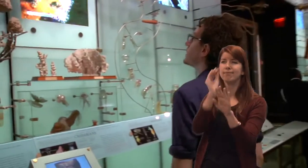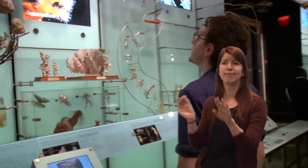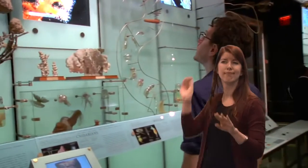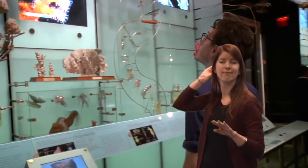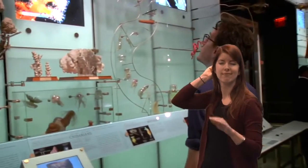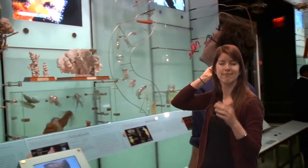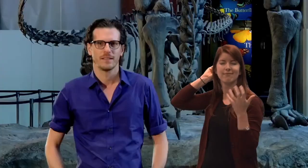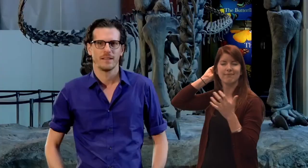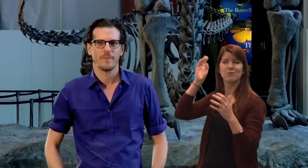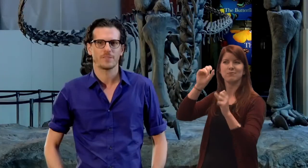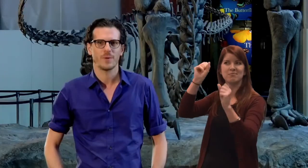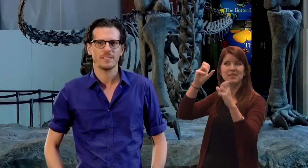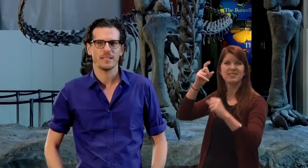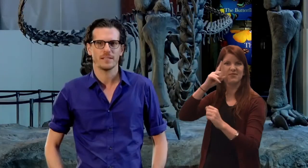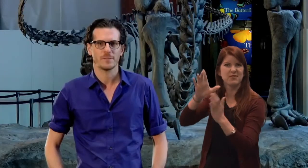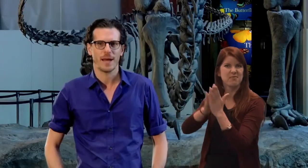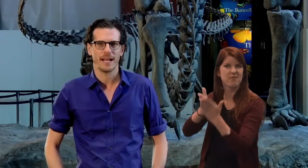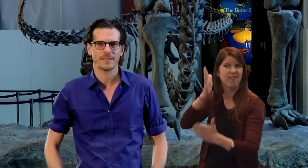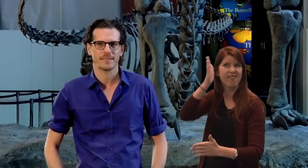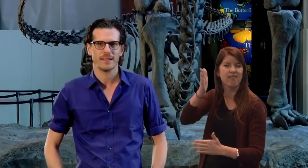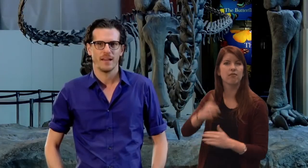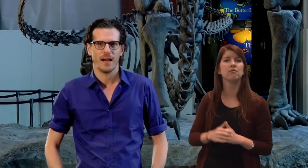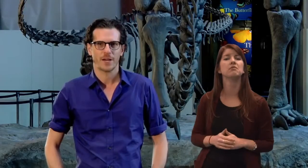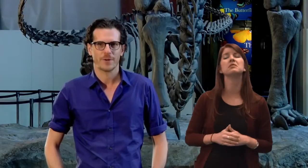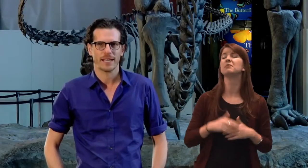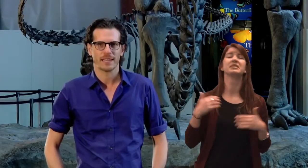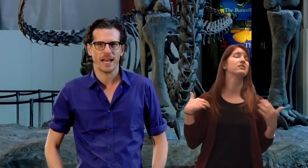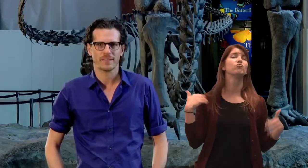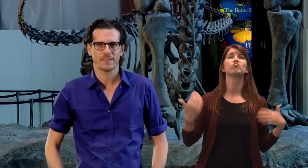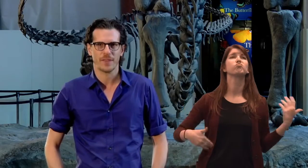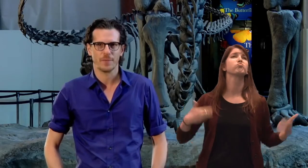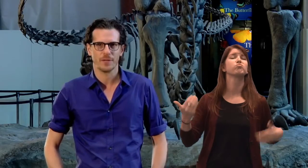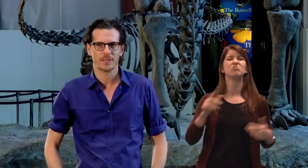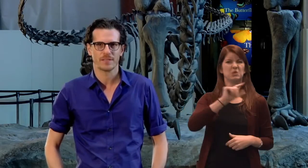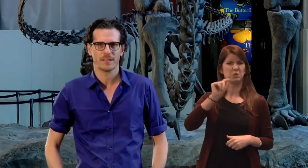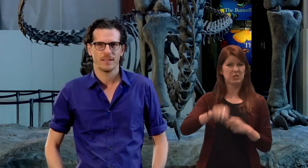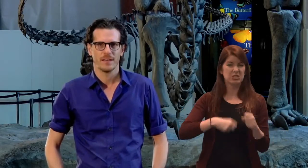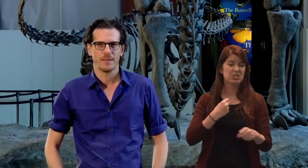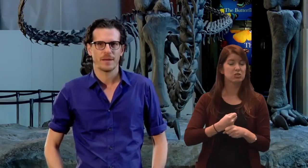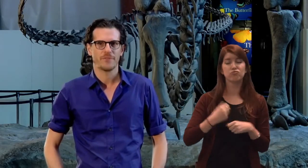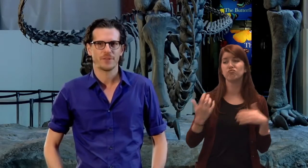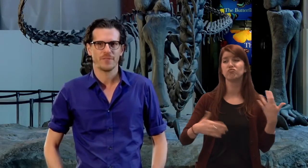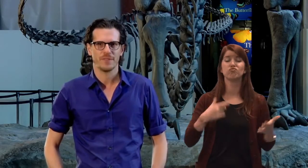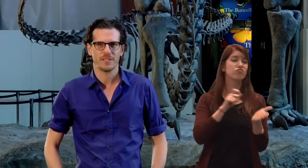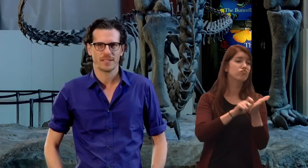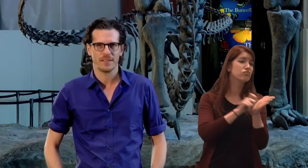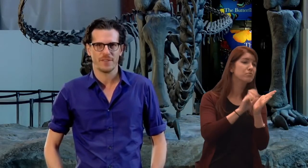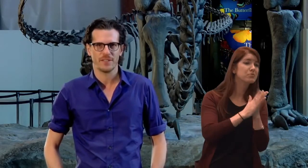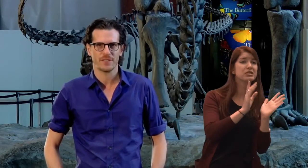About 20 years passed, I created lots of other books, but after I finished The Invention